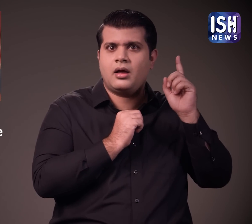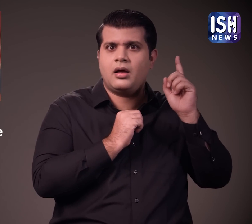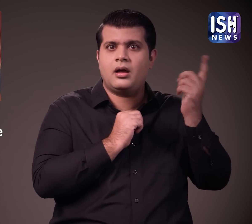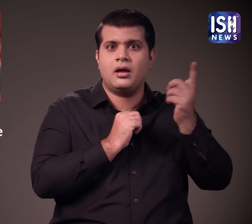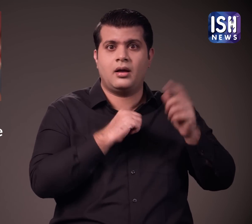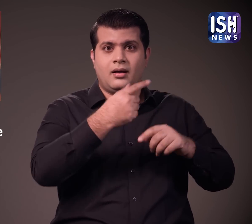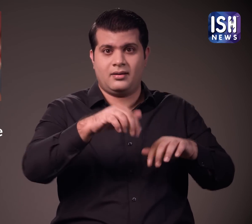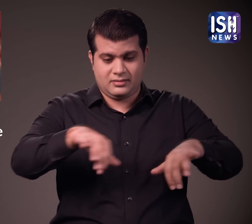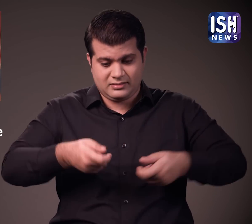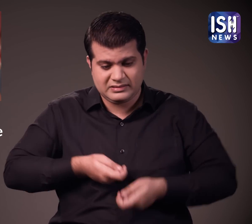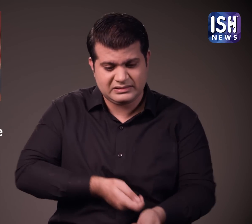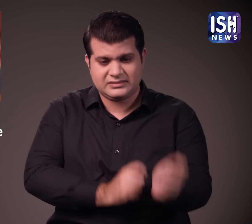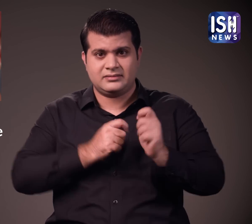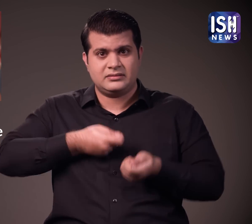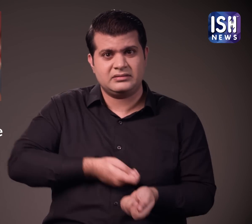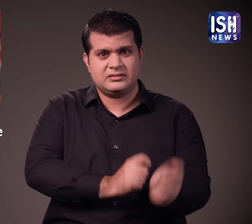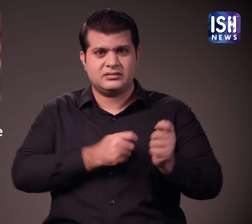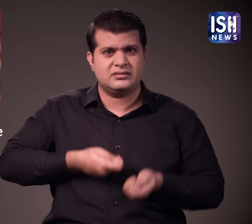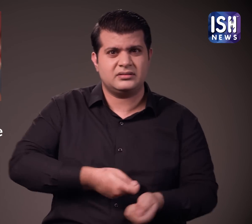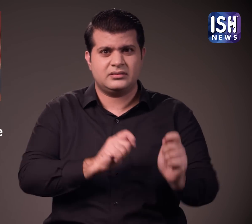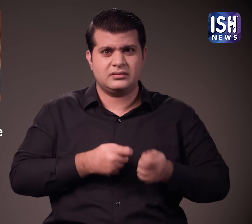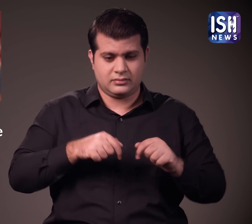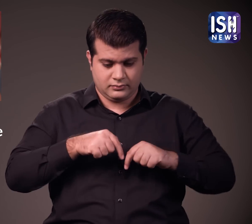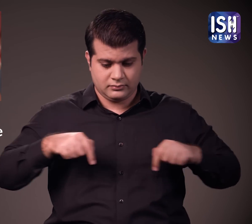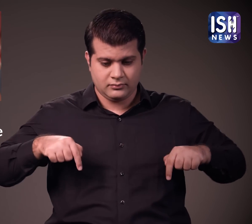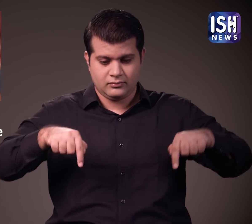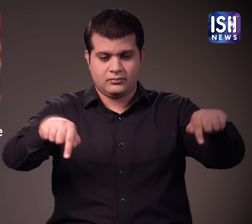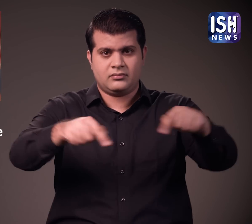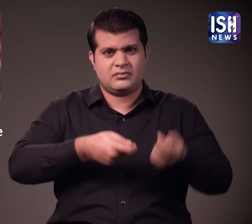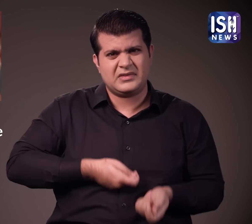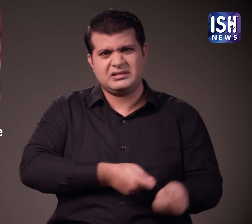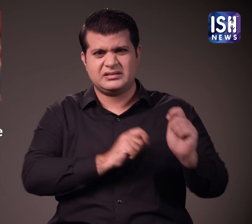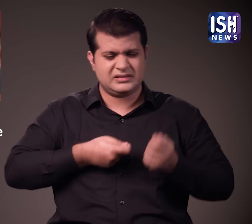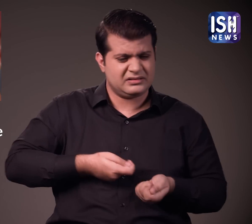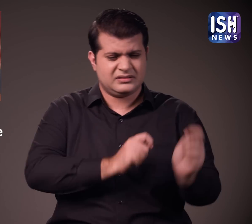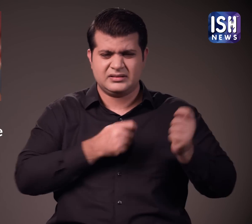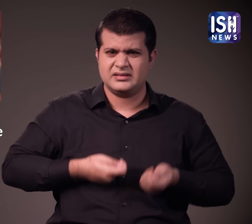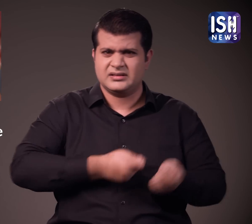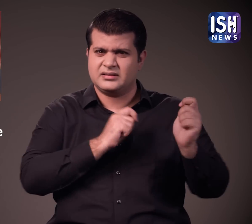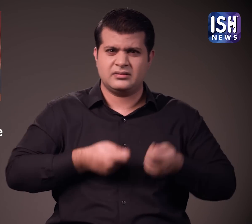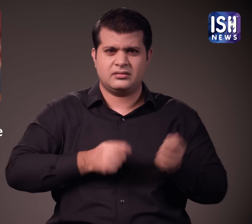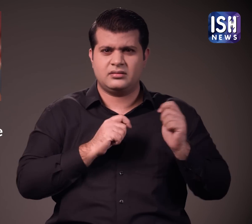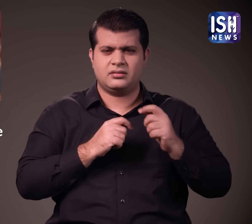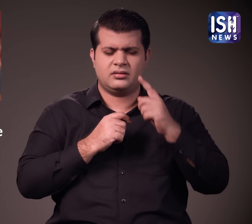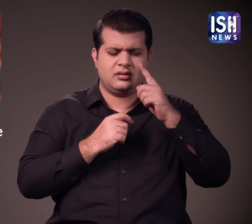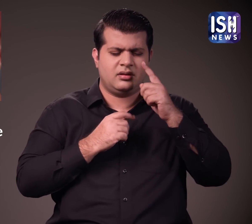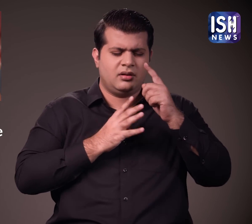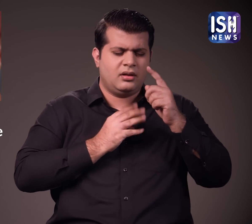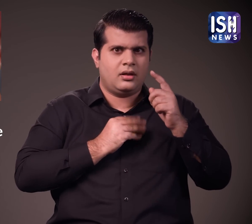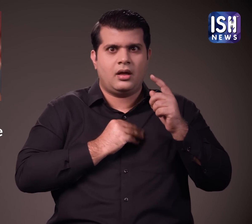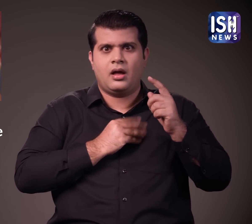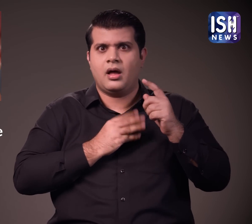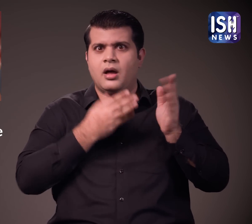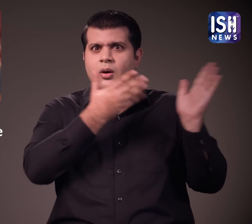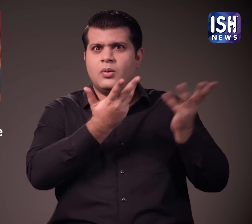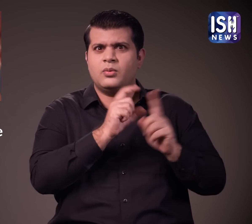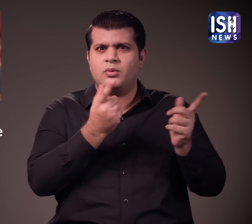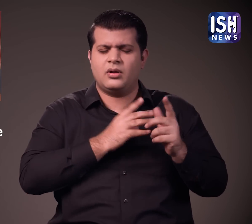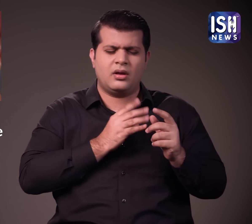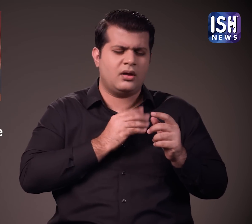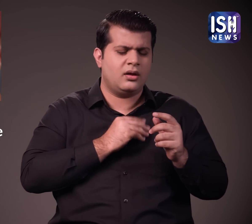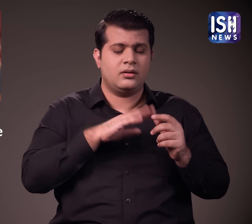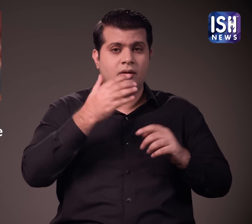He was digging a grave for Sook and she was petrified.